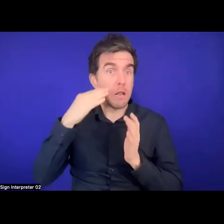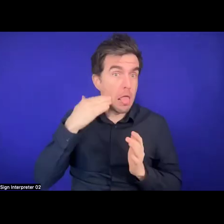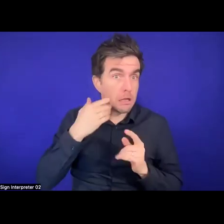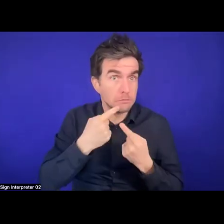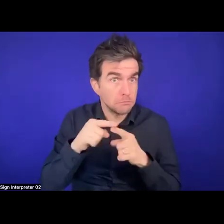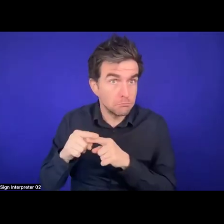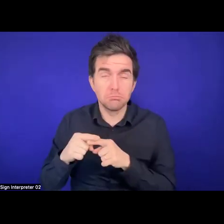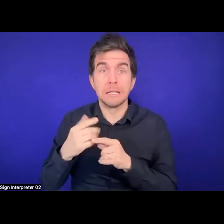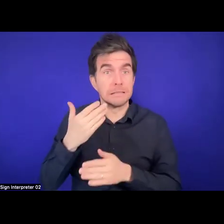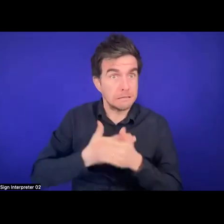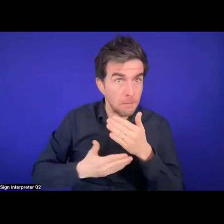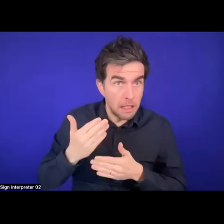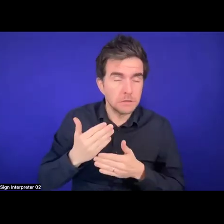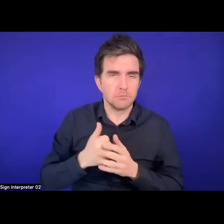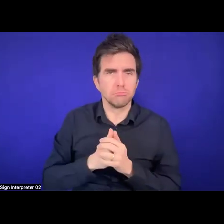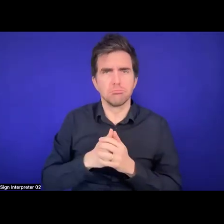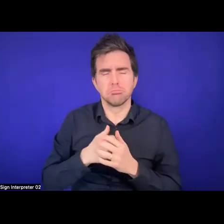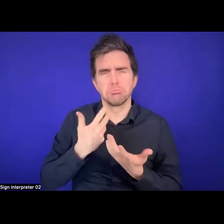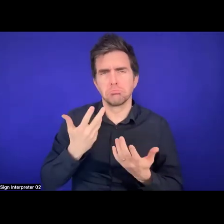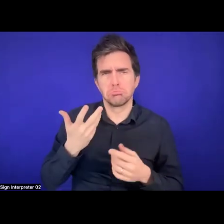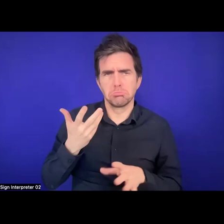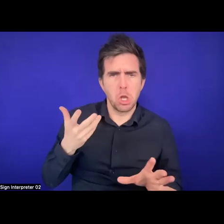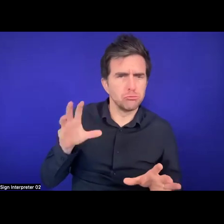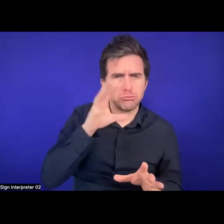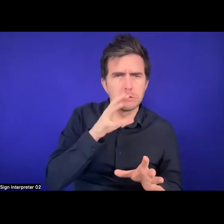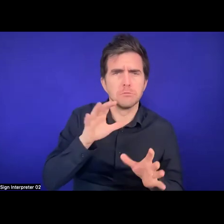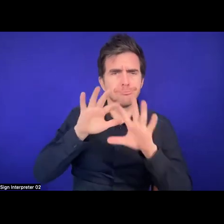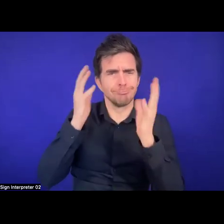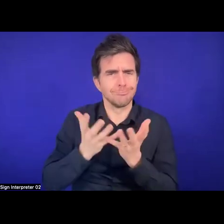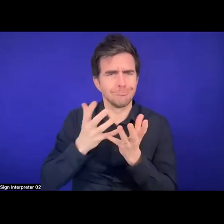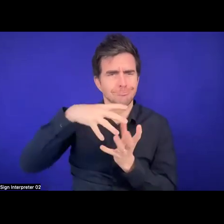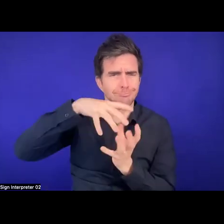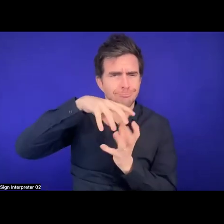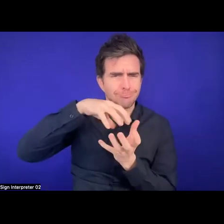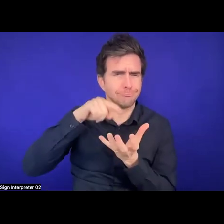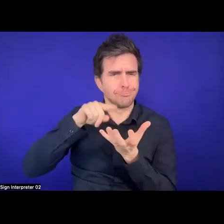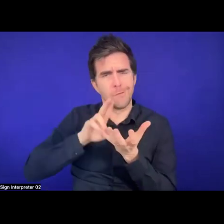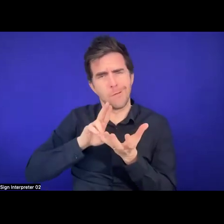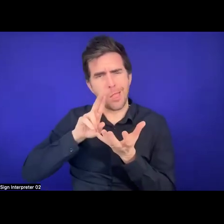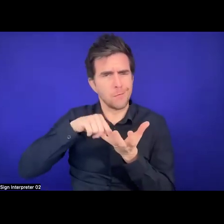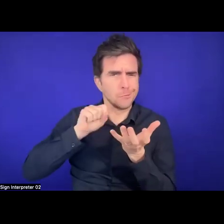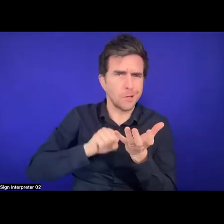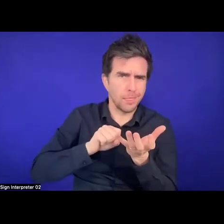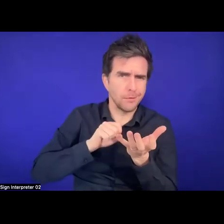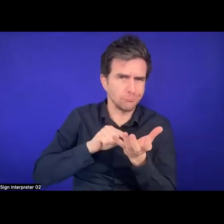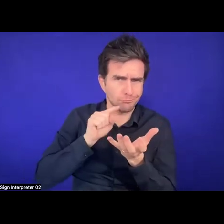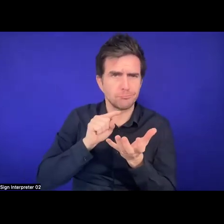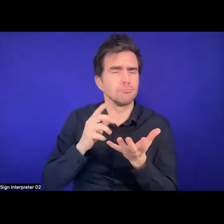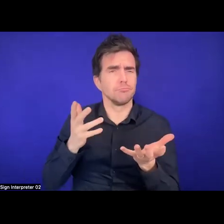quantitative methods and participatory research approaches. In this second call, I